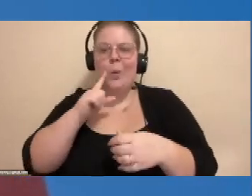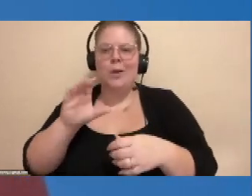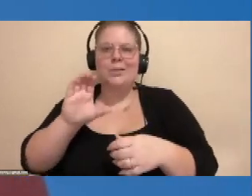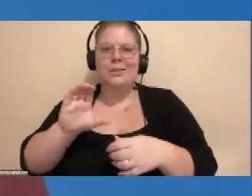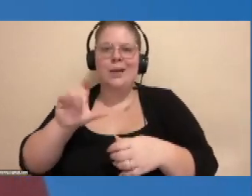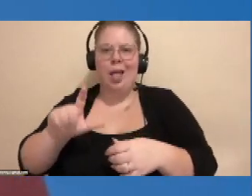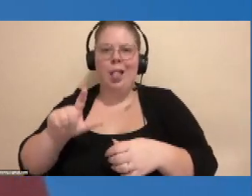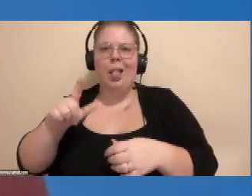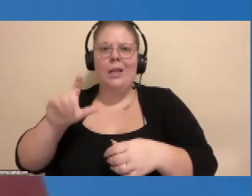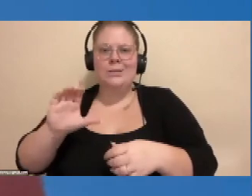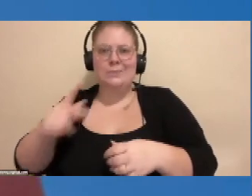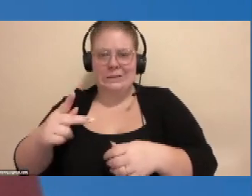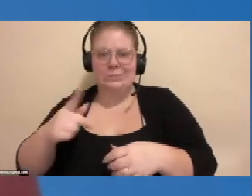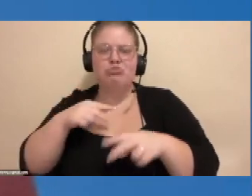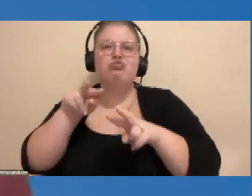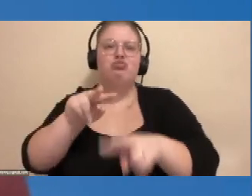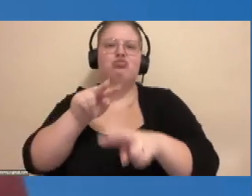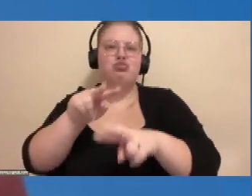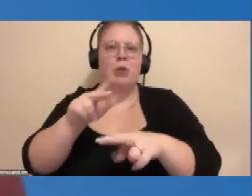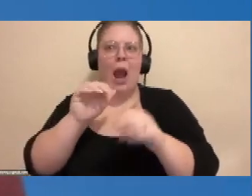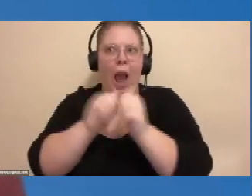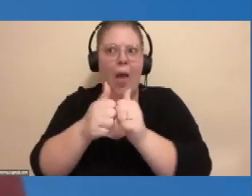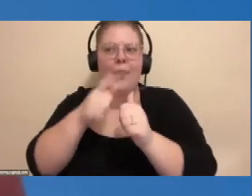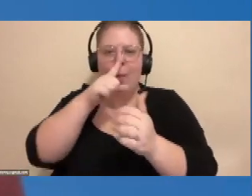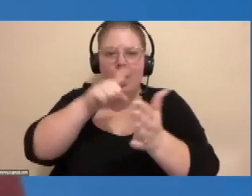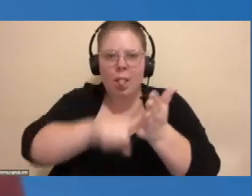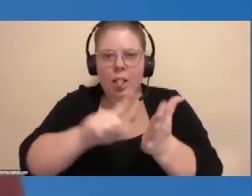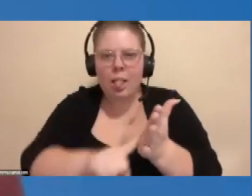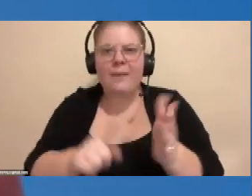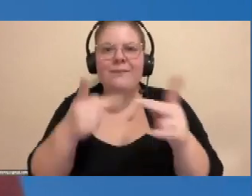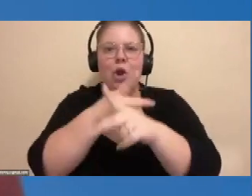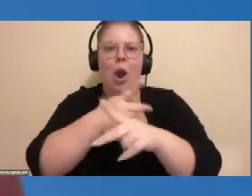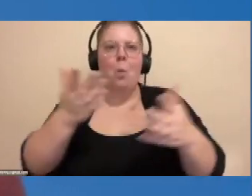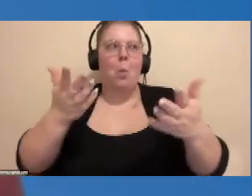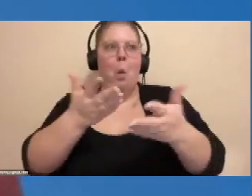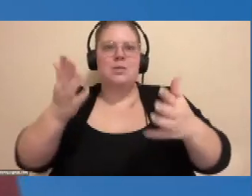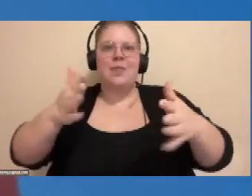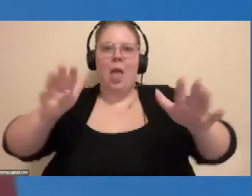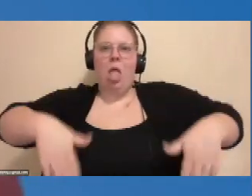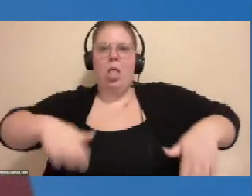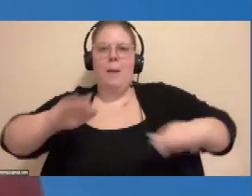this unmet needs on a more granular low level.